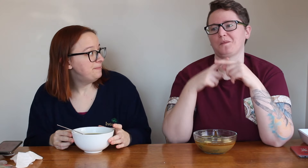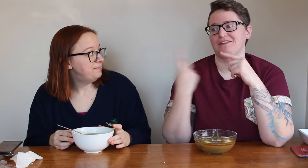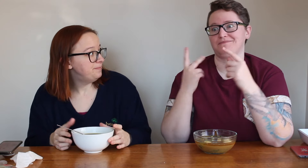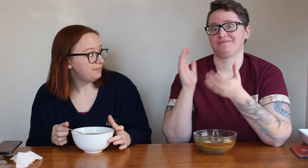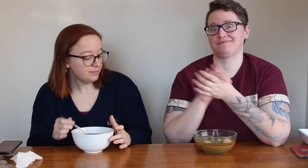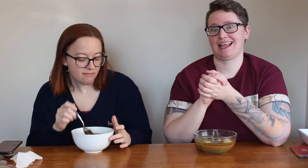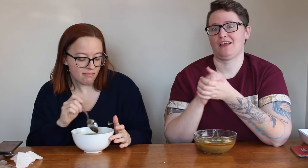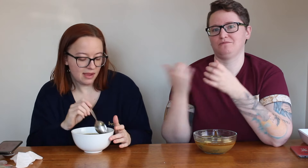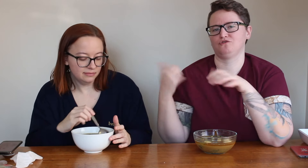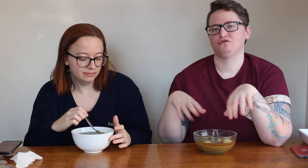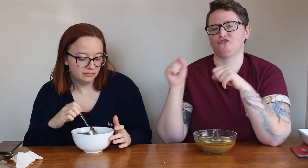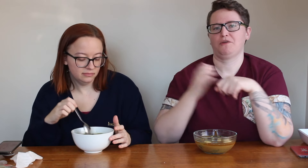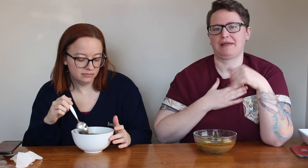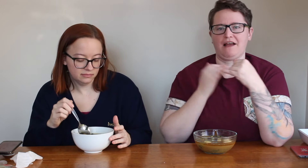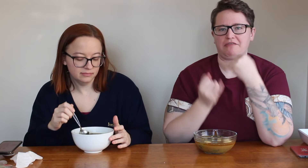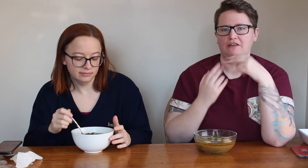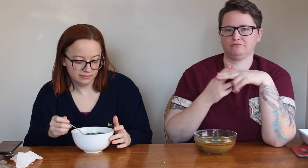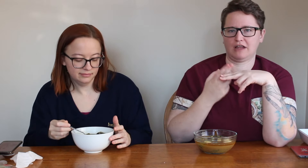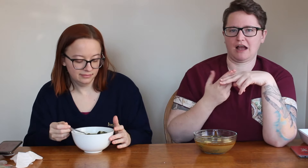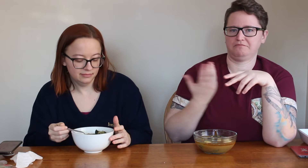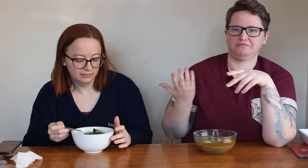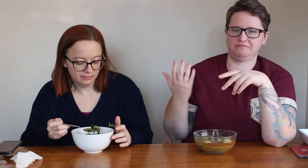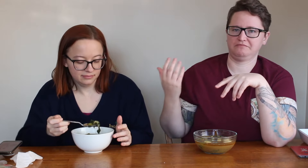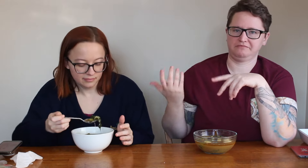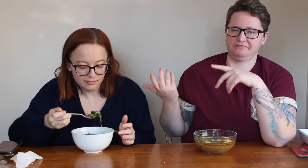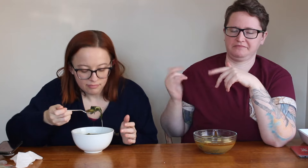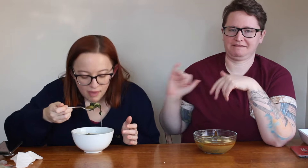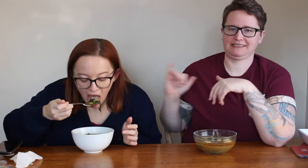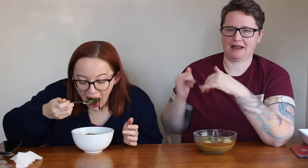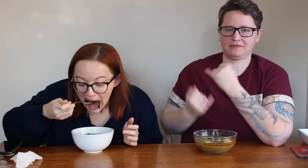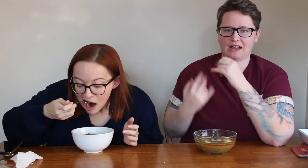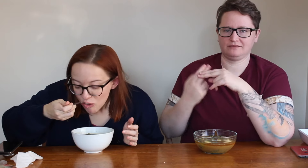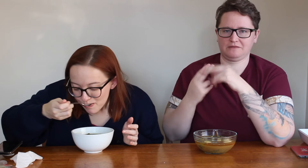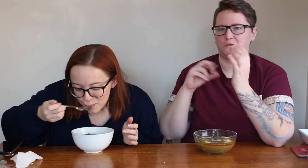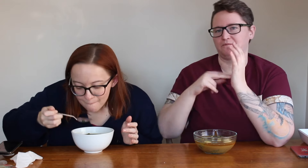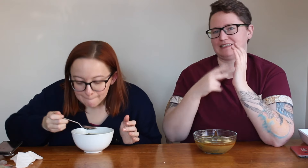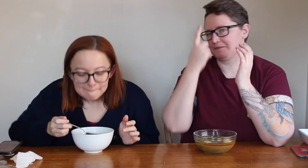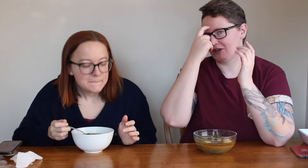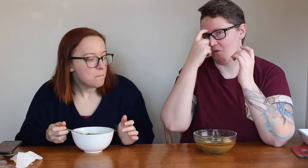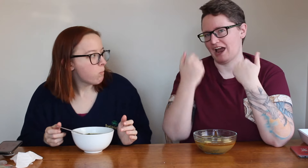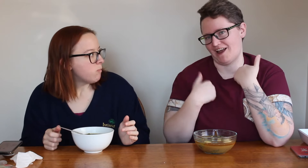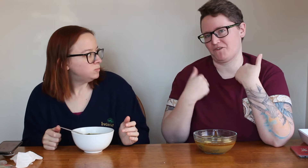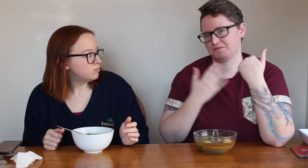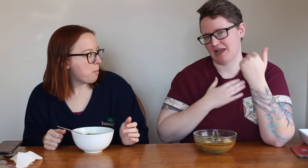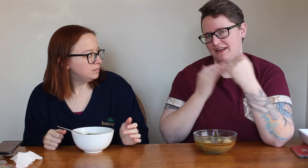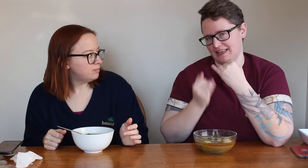The questions says, was it hard to pick the baby's last name? Whose last name does he have, if not both?